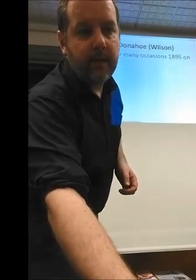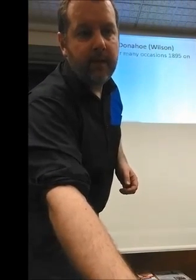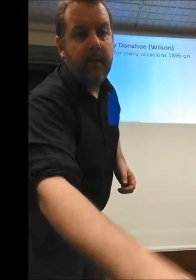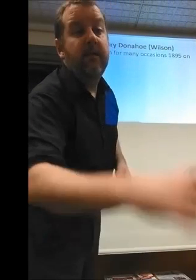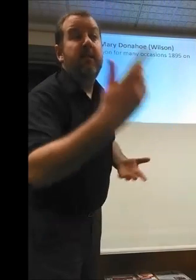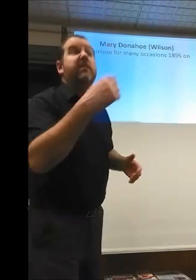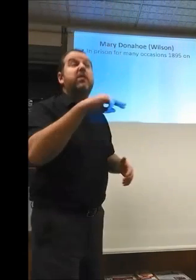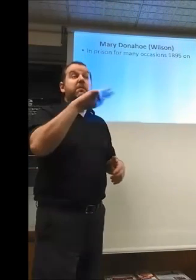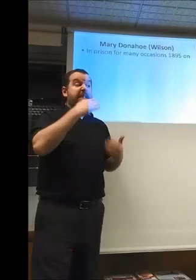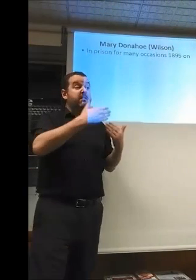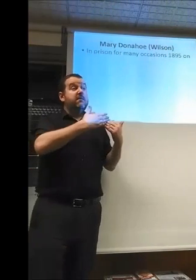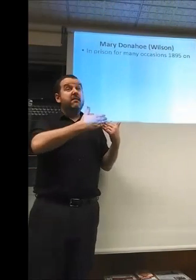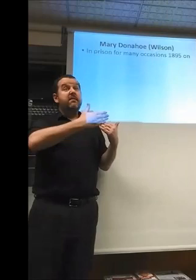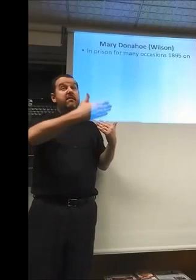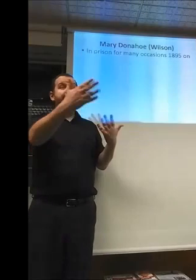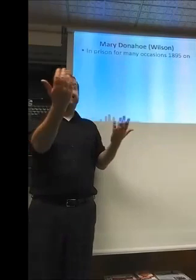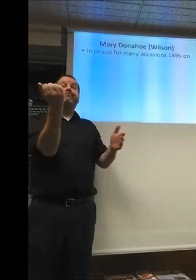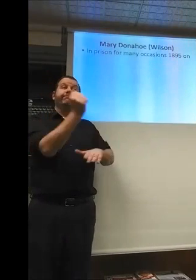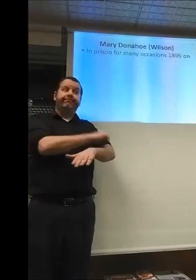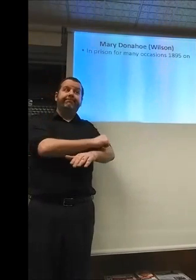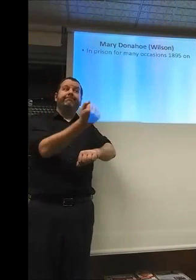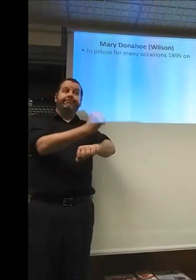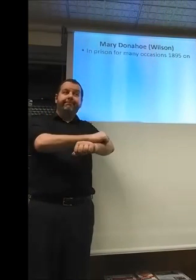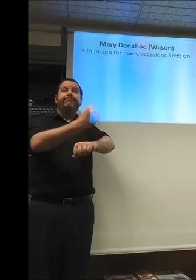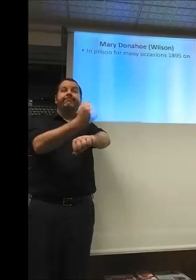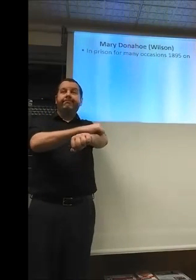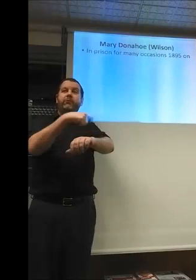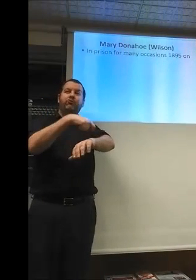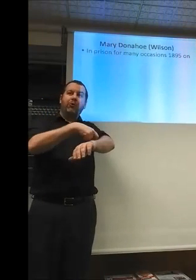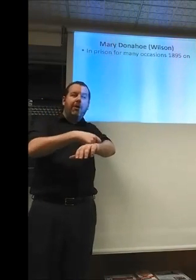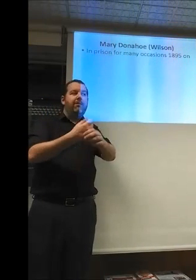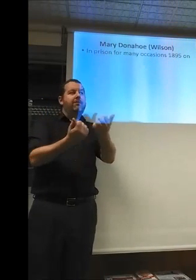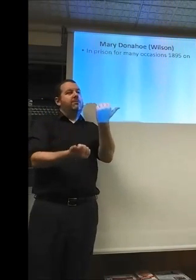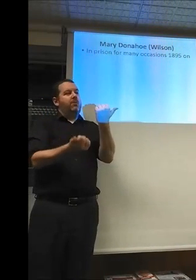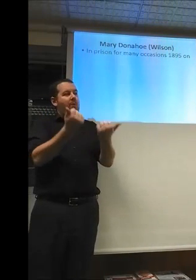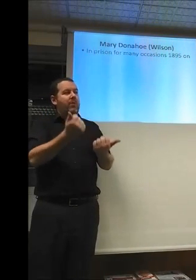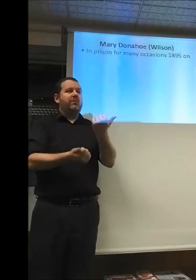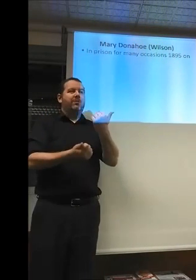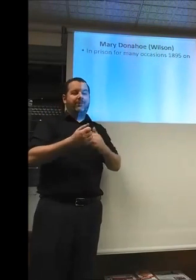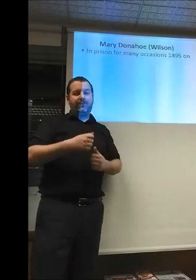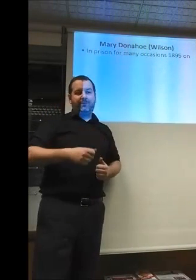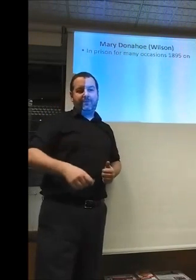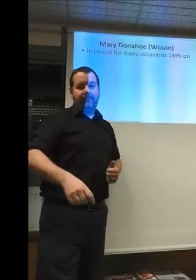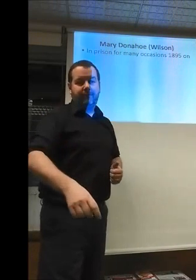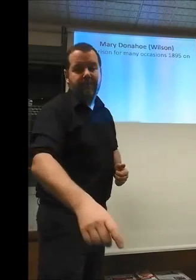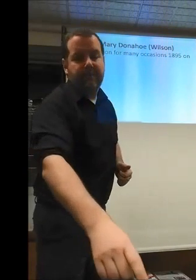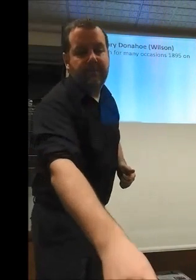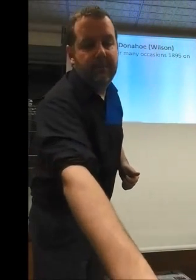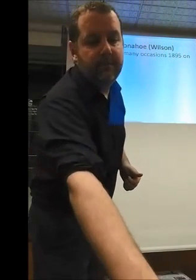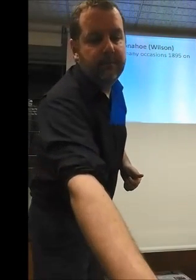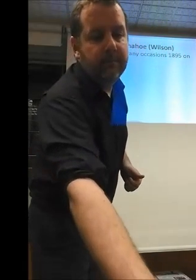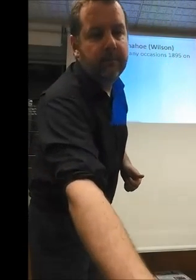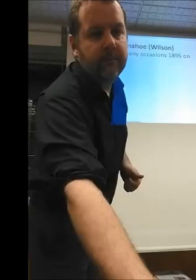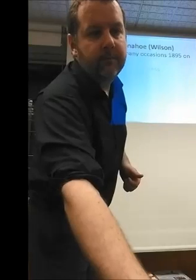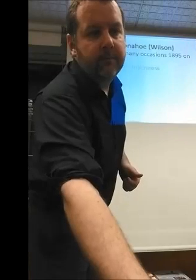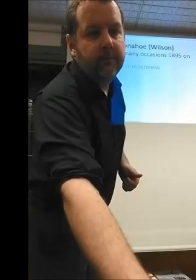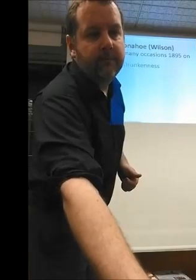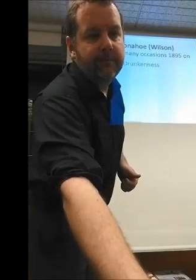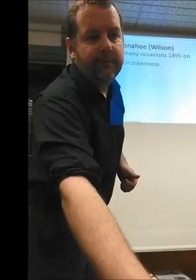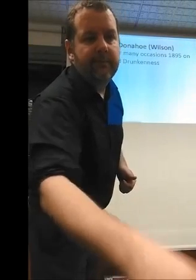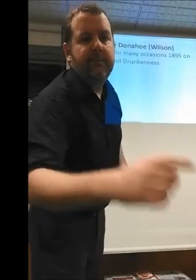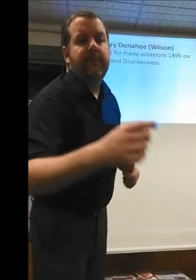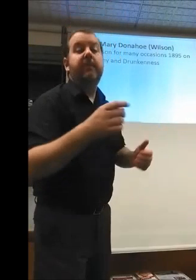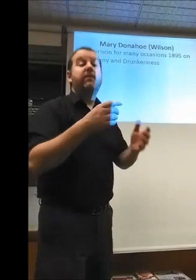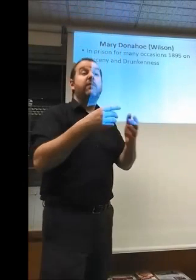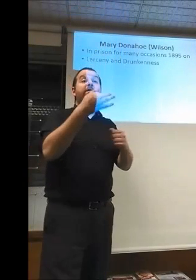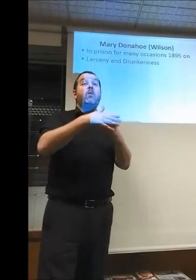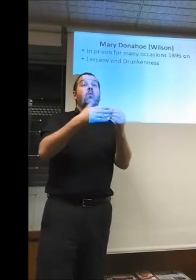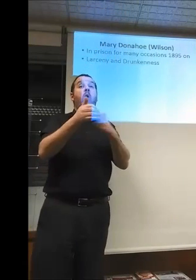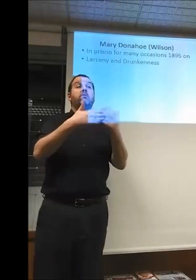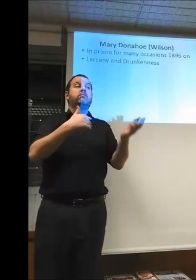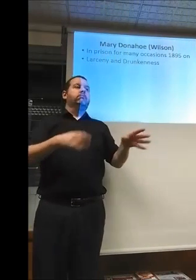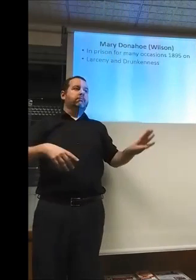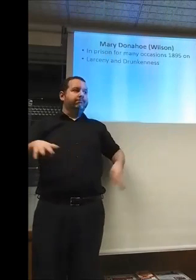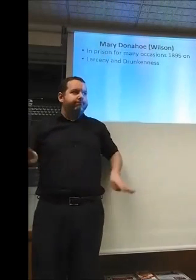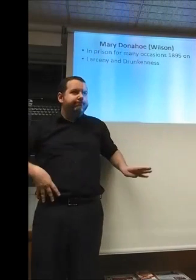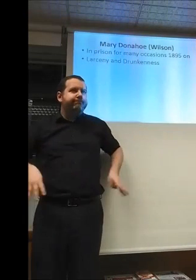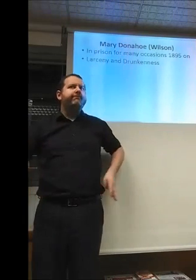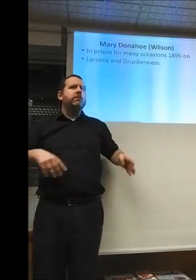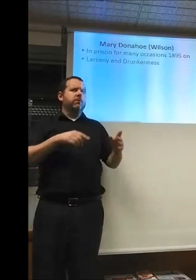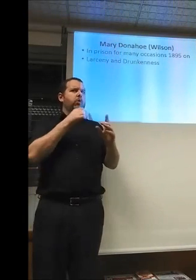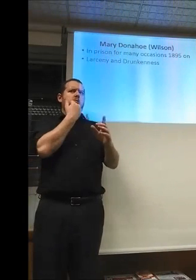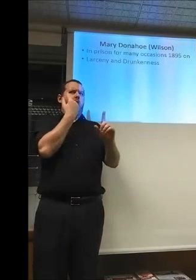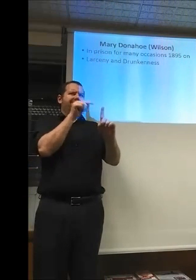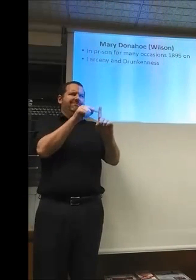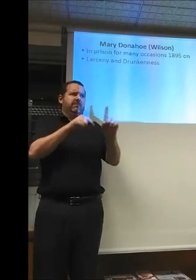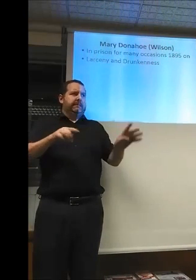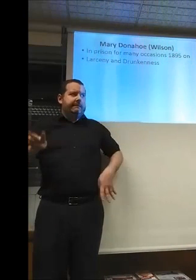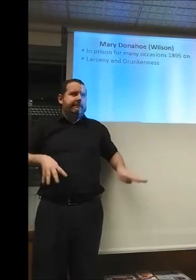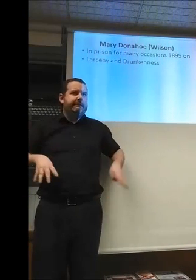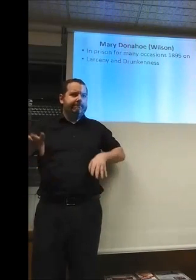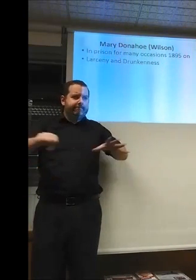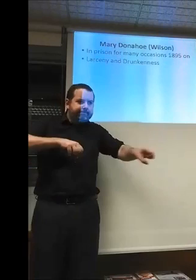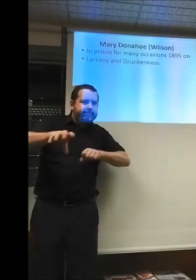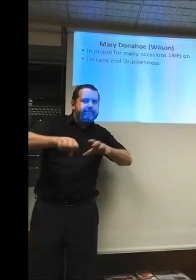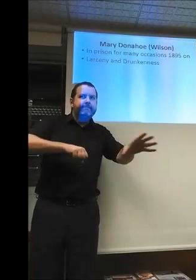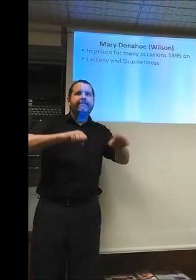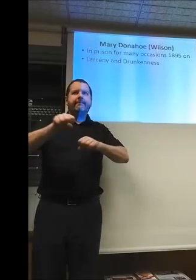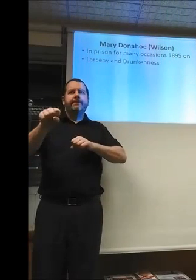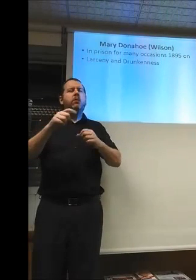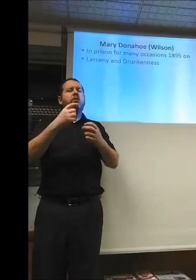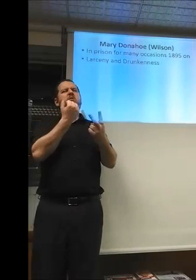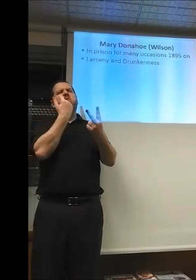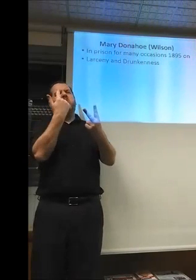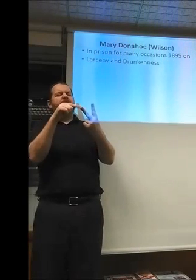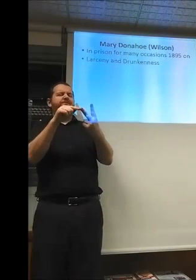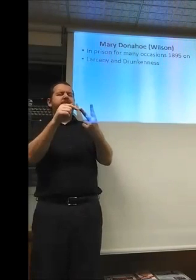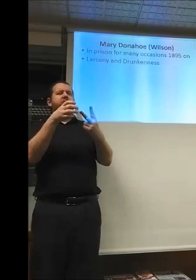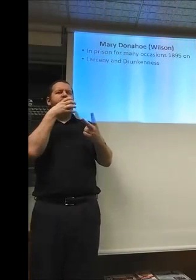Yes, this is Portlaoise courthouse, this is where the trial was held.